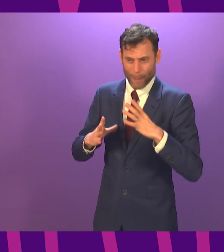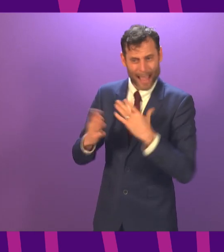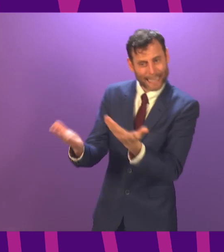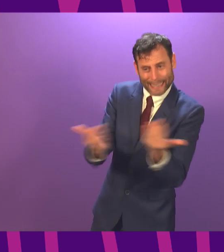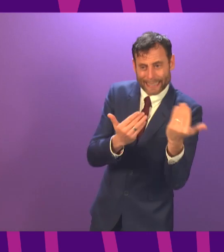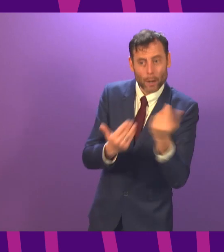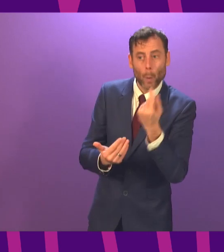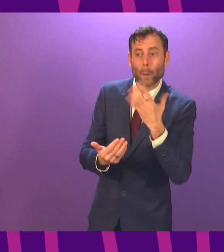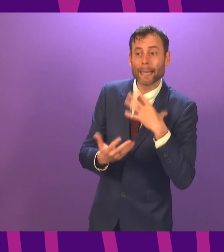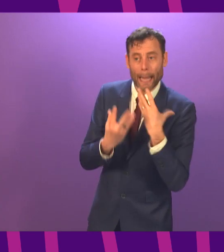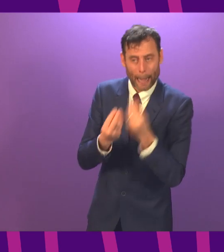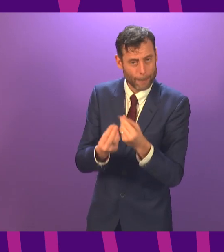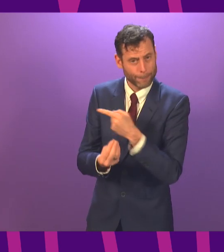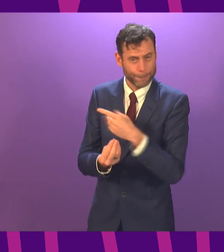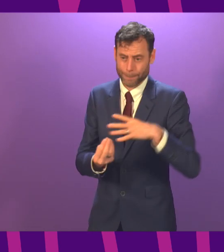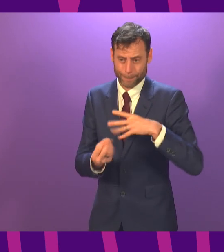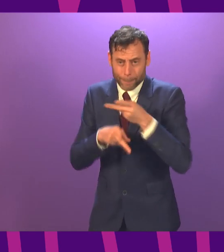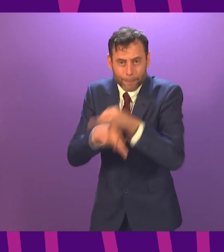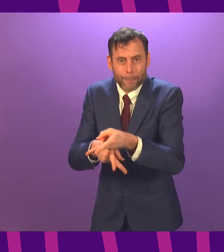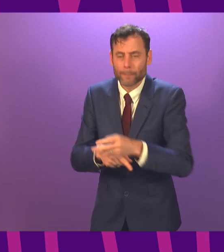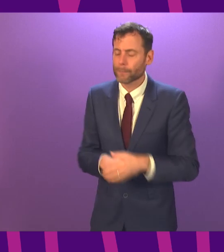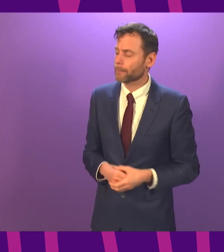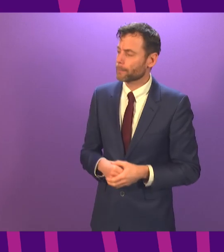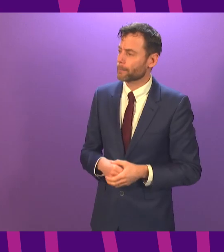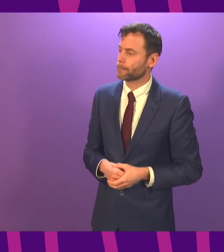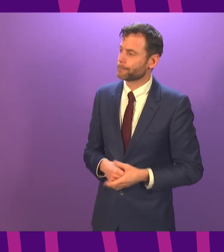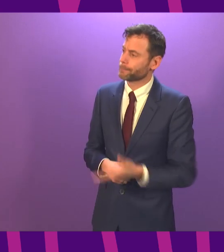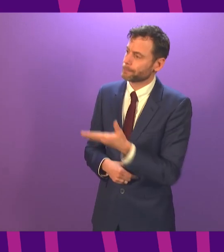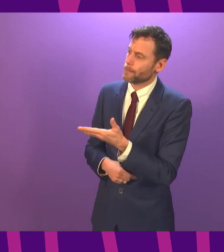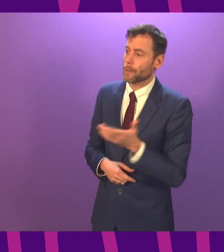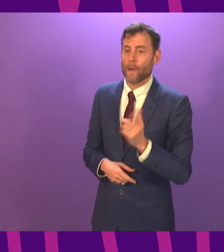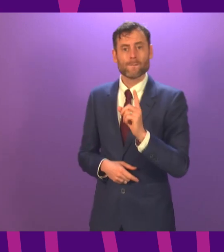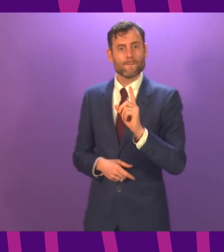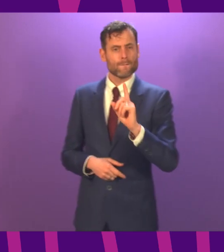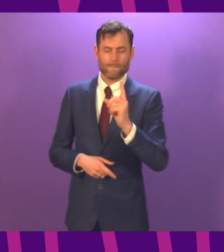Liz Smith (Mid Scotland and Fife) (Con): Will the First Minister join me in congratulating